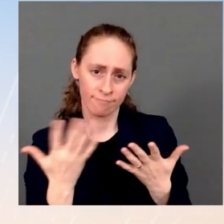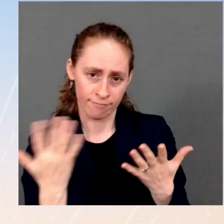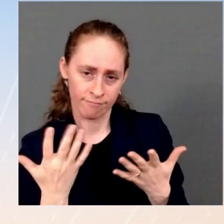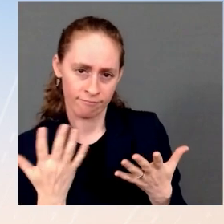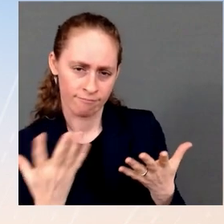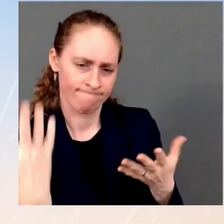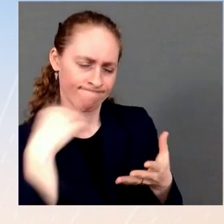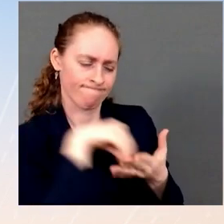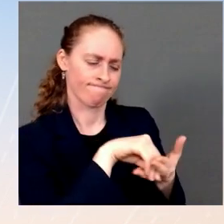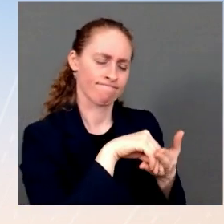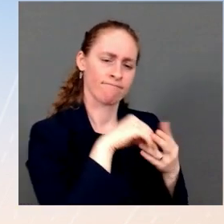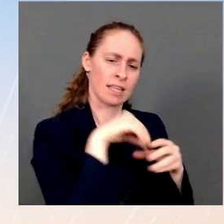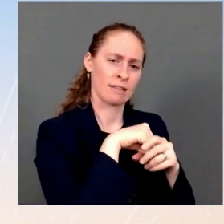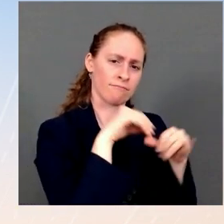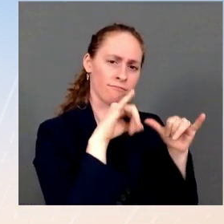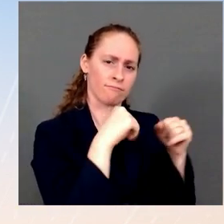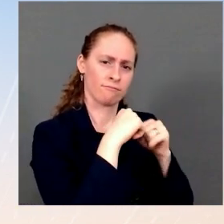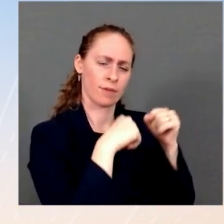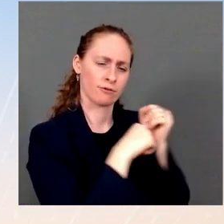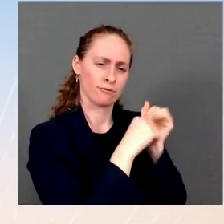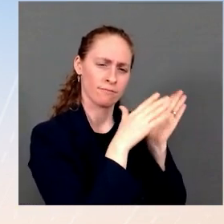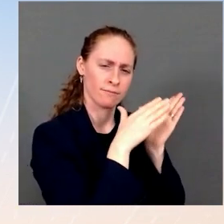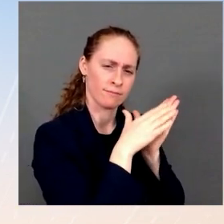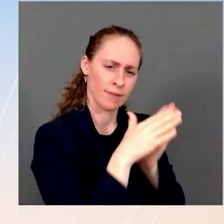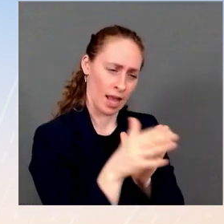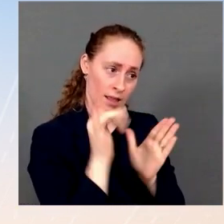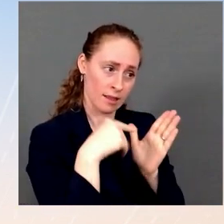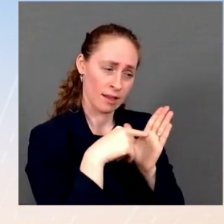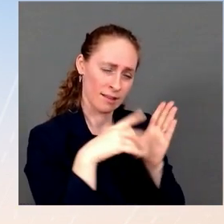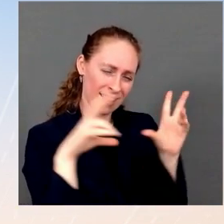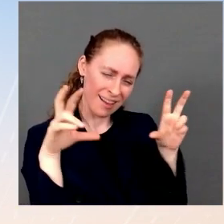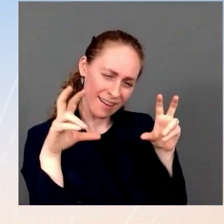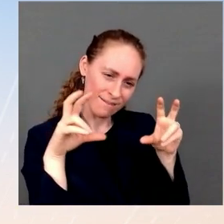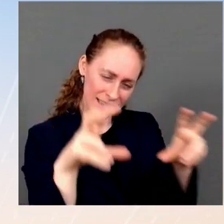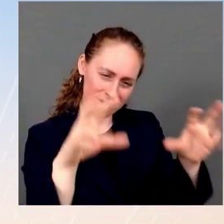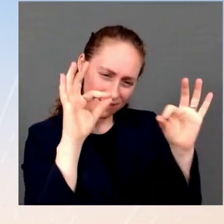and labor union leaders alike to join together and issue